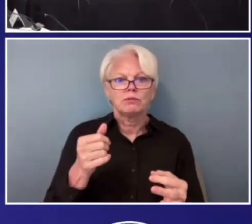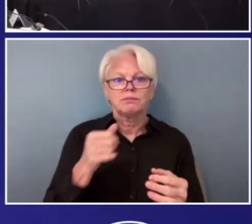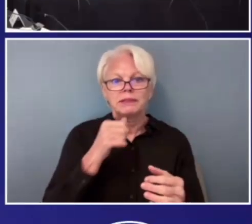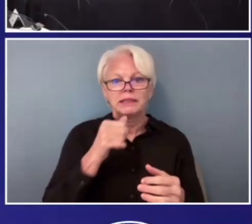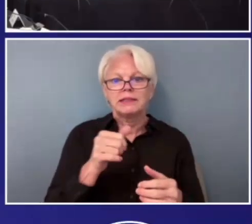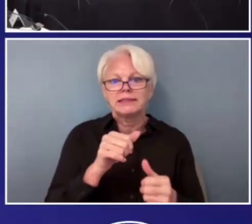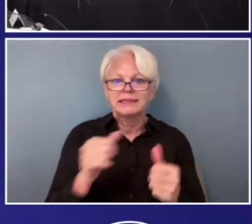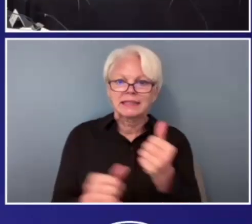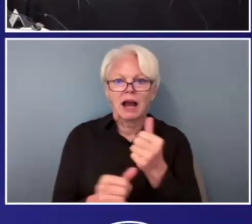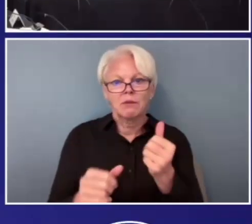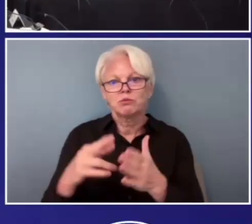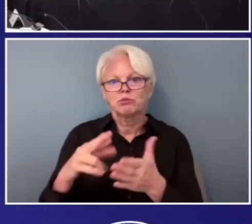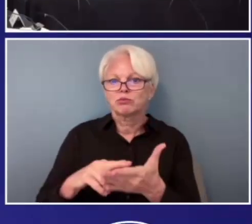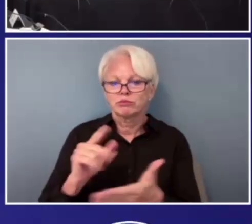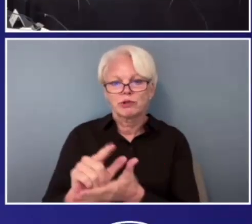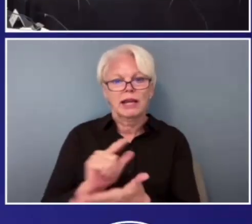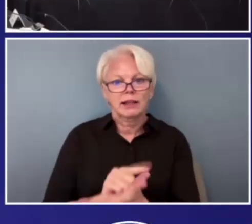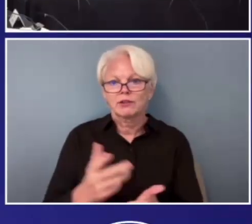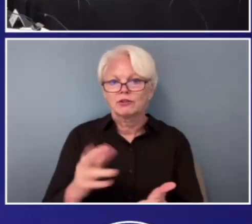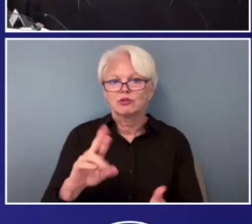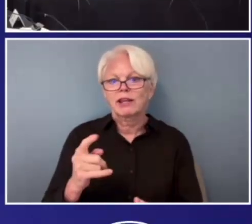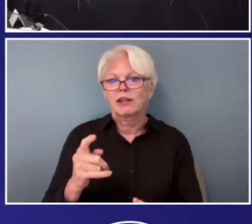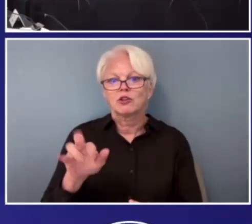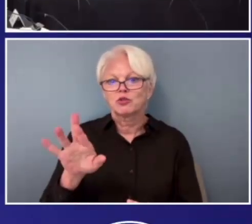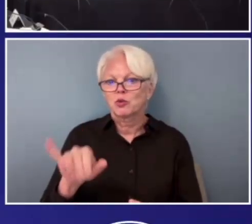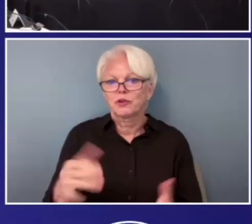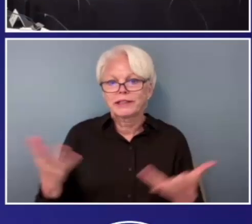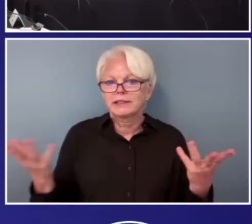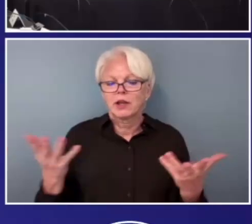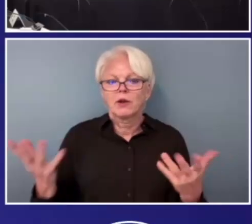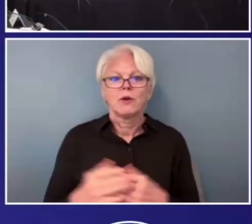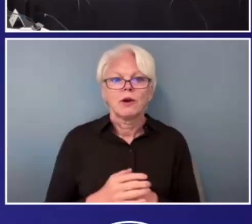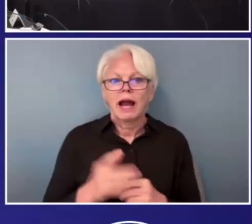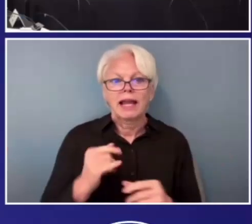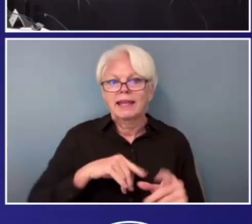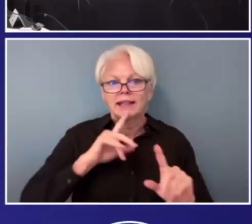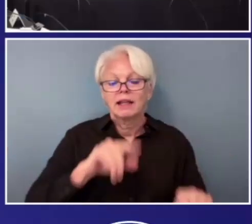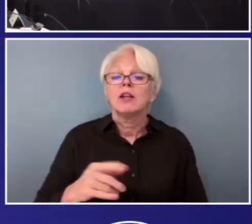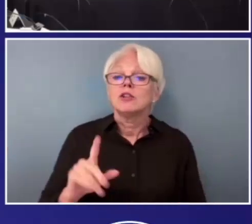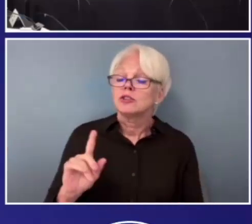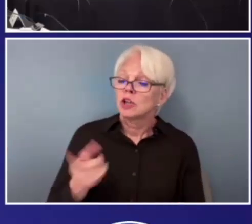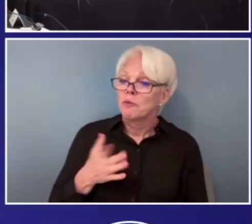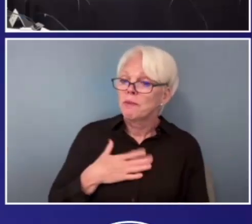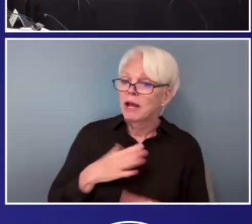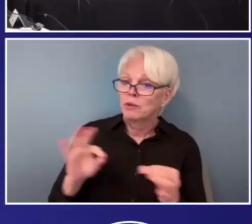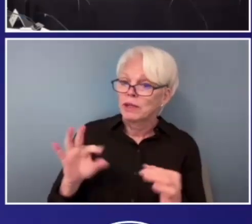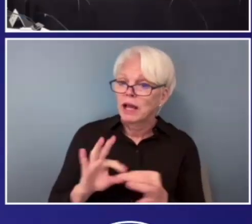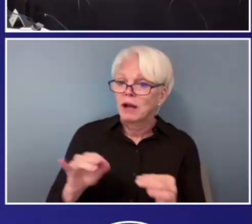can't speak to that right now. _MR. HOLT Alex: Okay. So then my only comment would be that I would highly recommend,